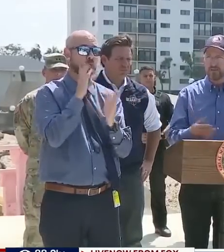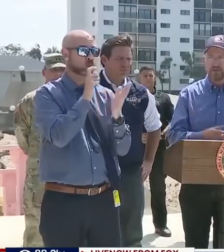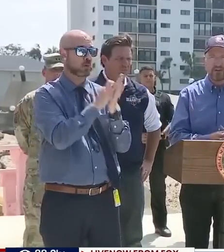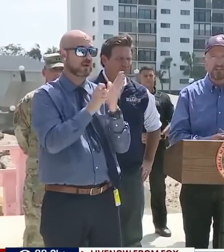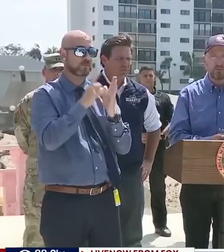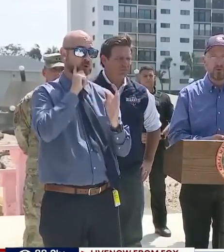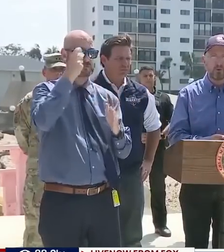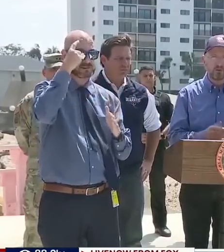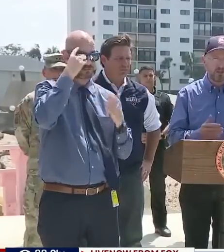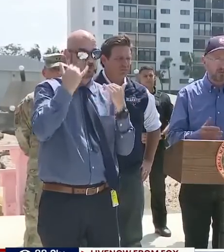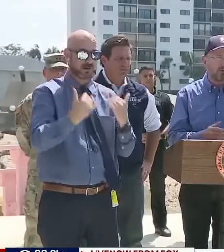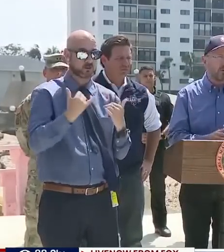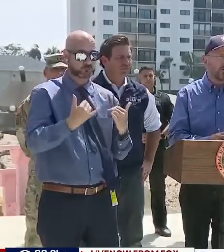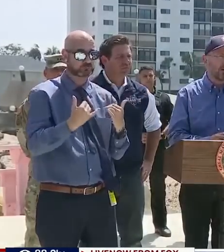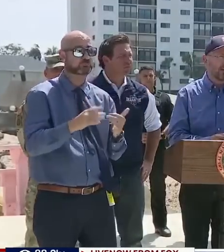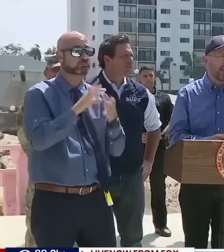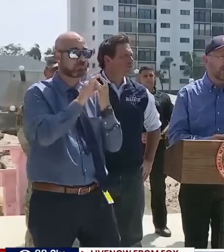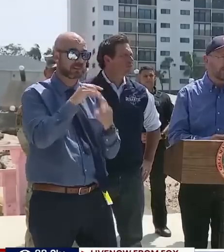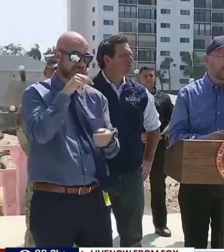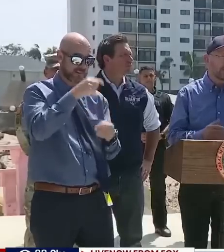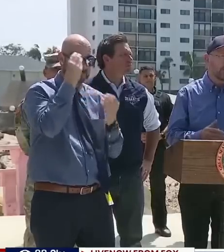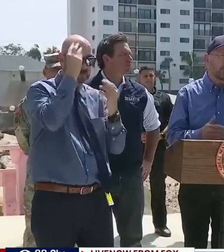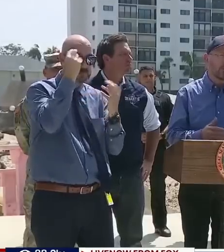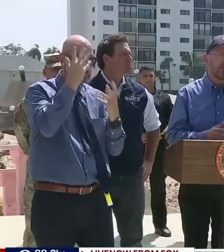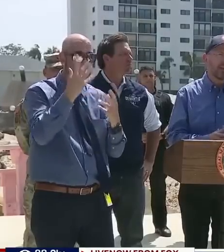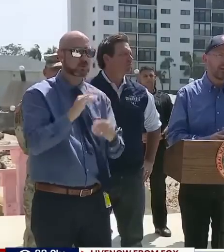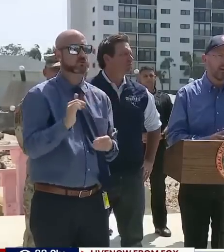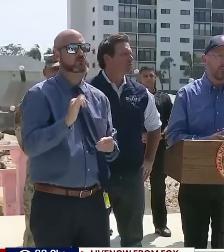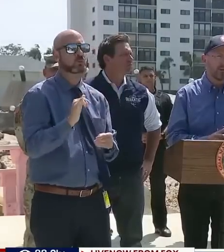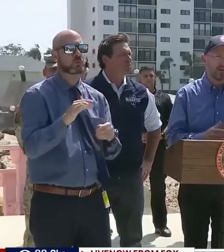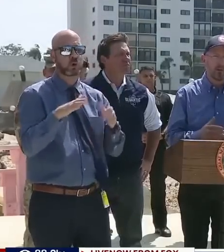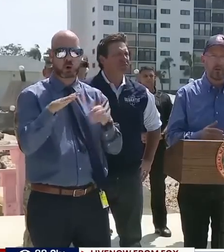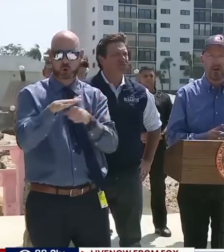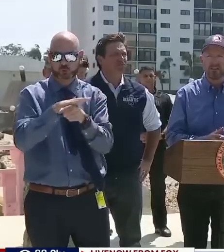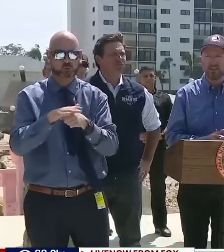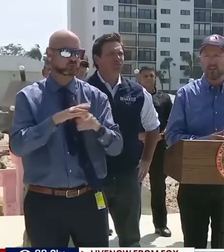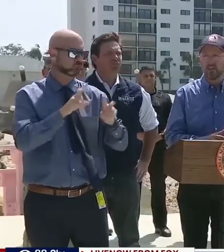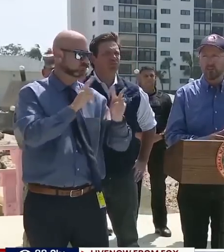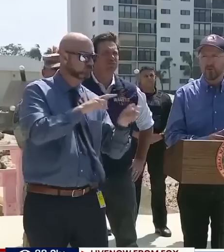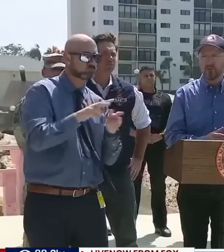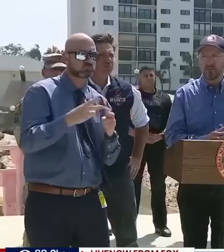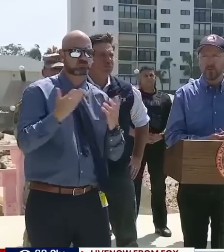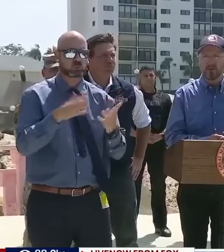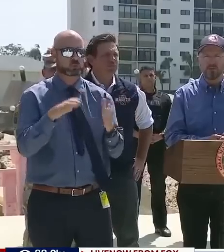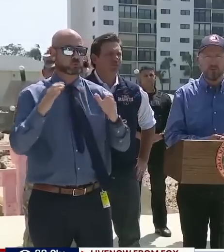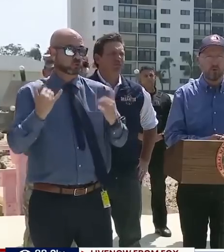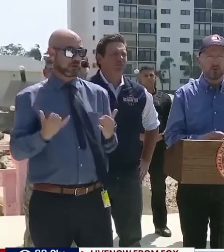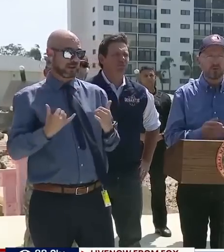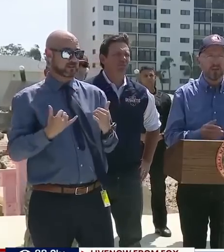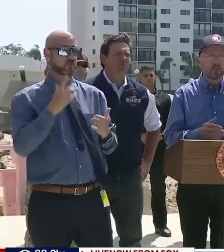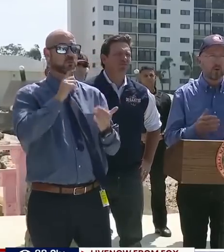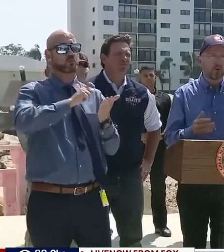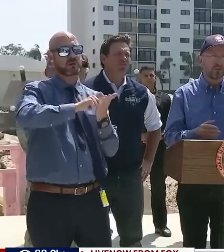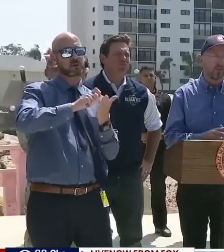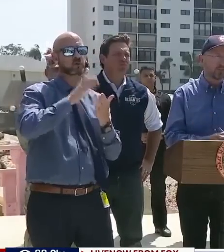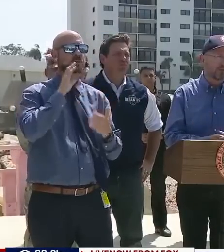uh, back in Tallahassee riding that up to date. Based on the data that is coming in. based on site surveys that we're doing,